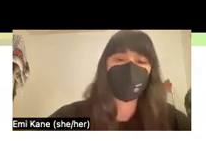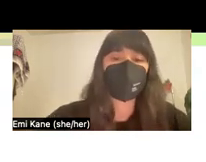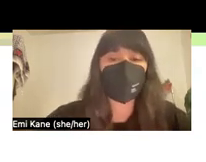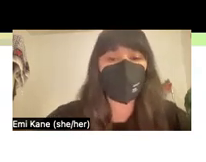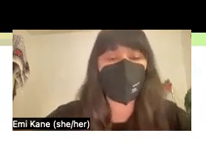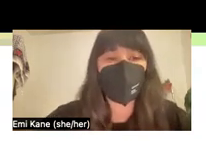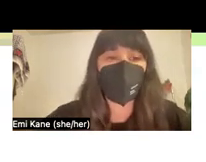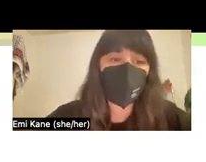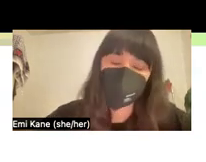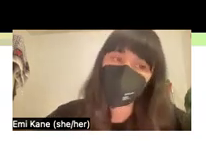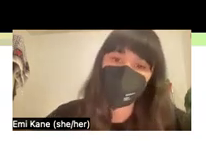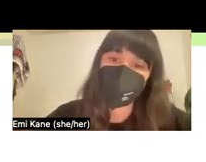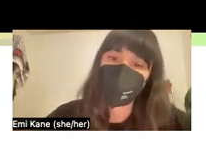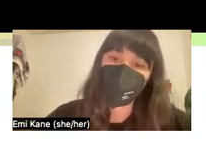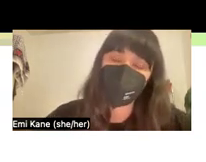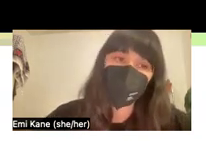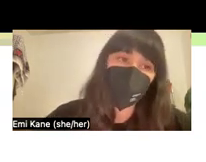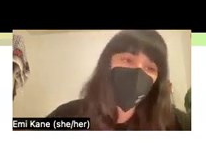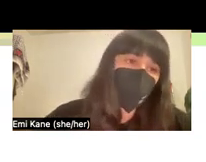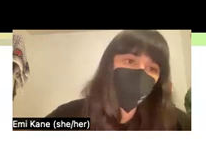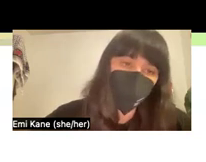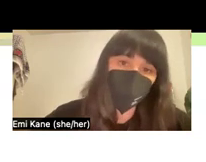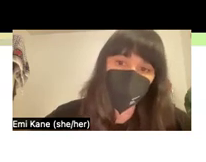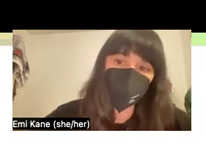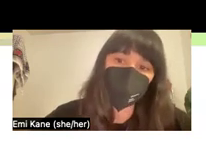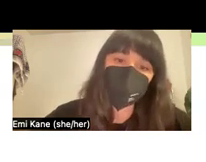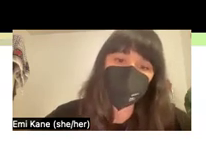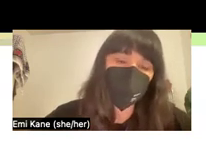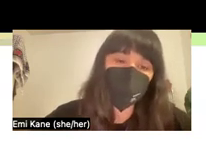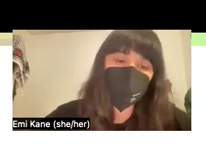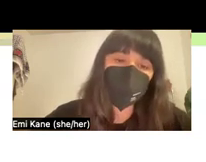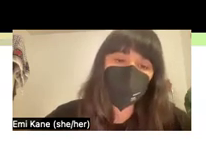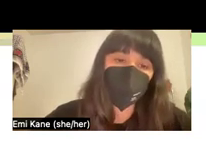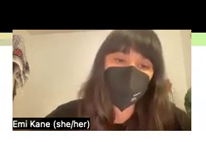trans people incarcerated people and other already politically marginalized communities who are